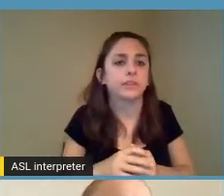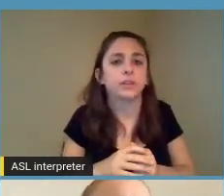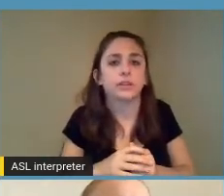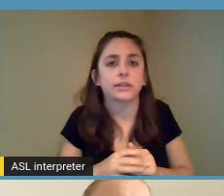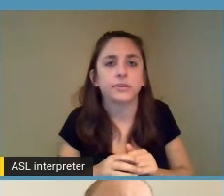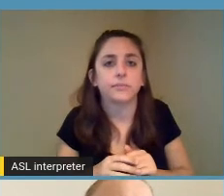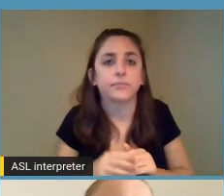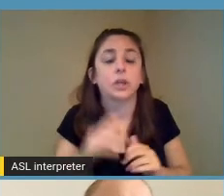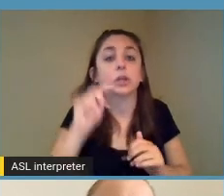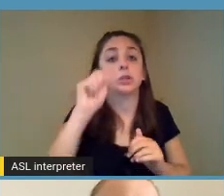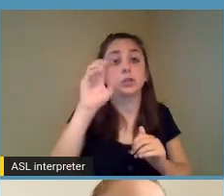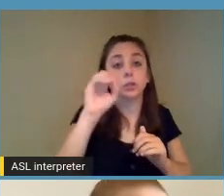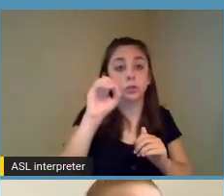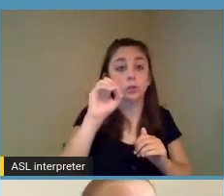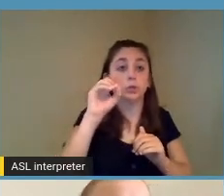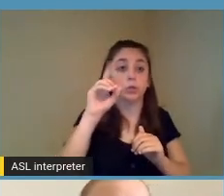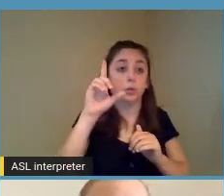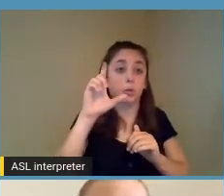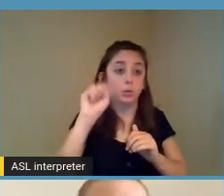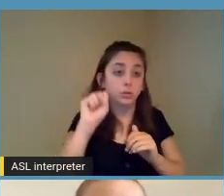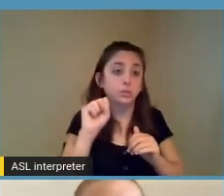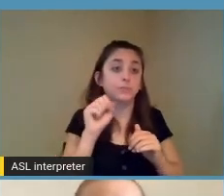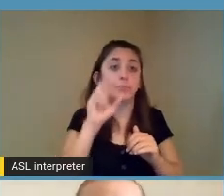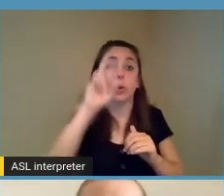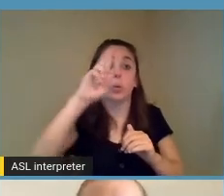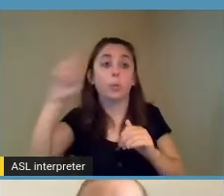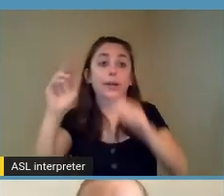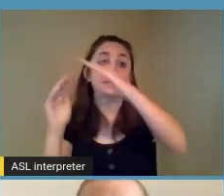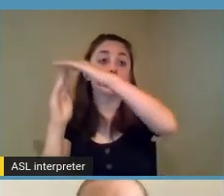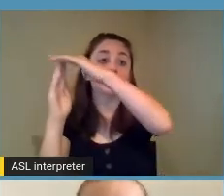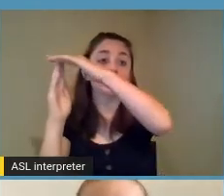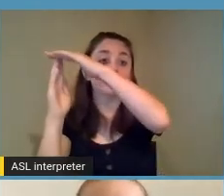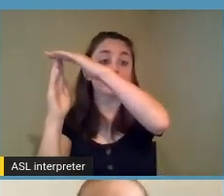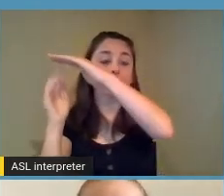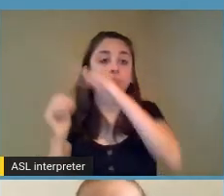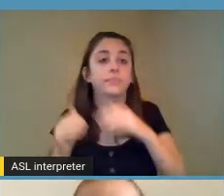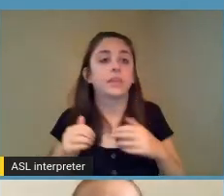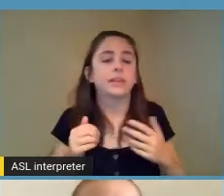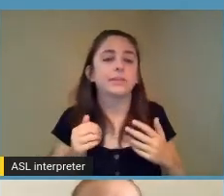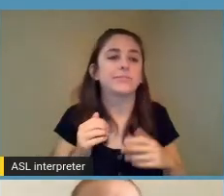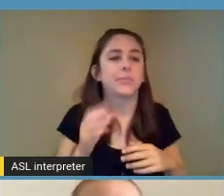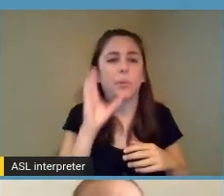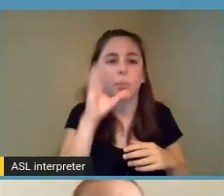the top right corner are kind of odd symbols. But this is kind of what an audacity workstation